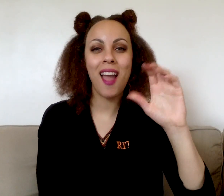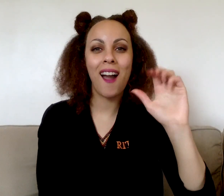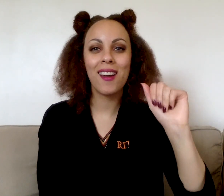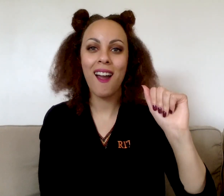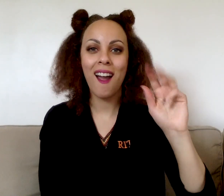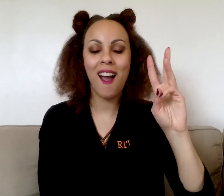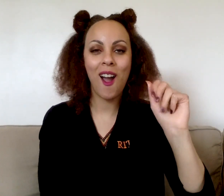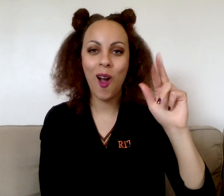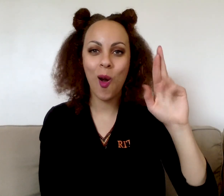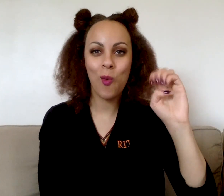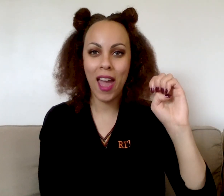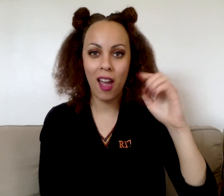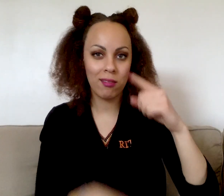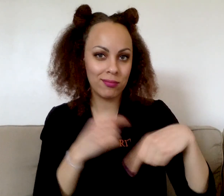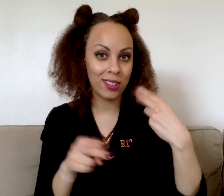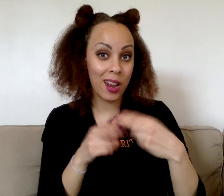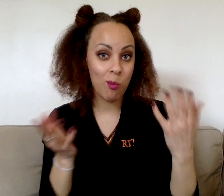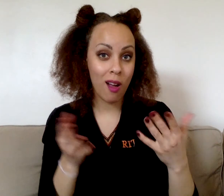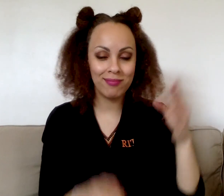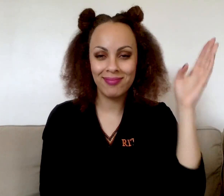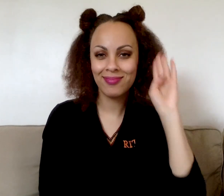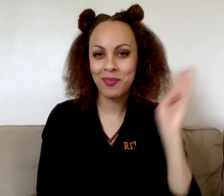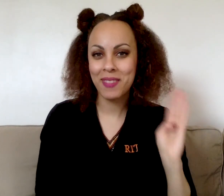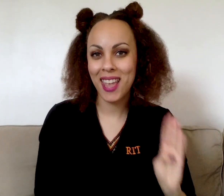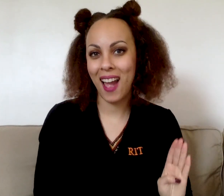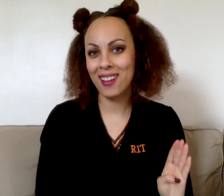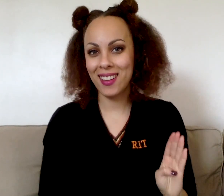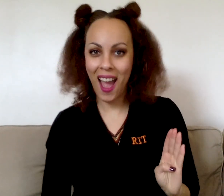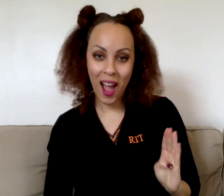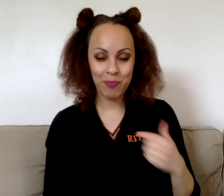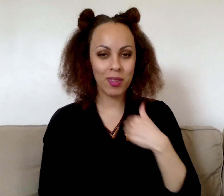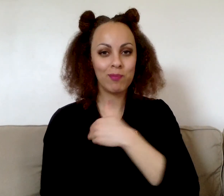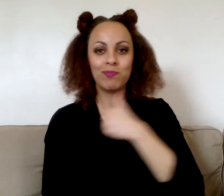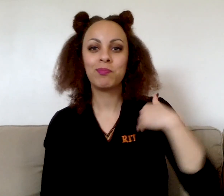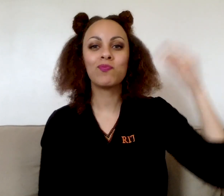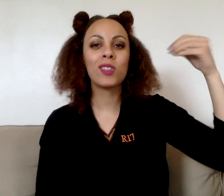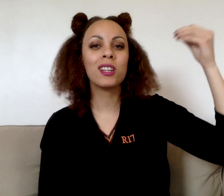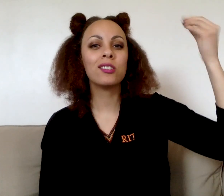Bianca: Hi, My name is Bianca Ware,